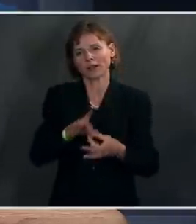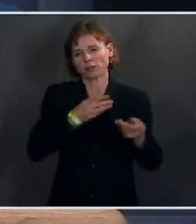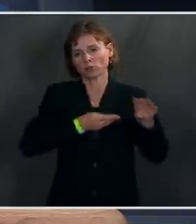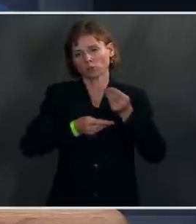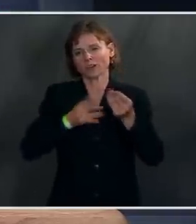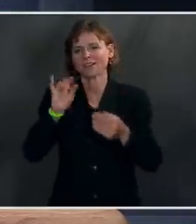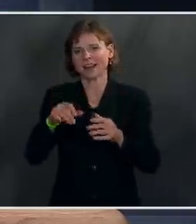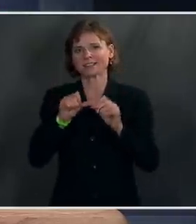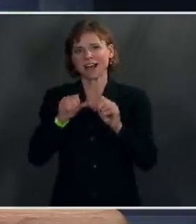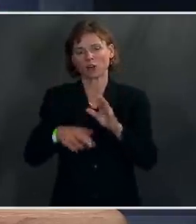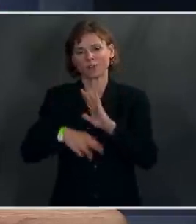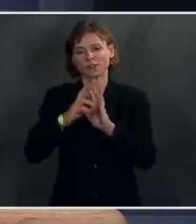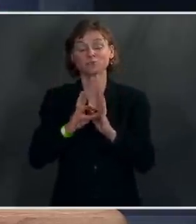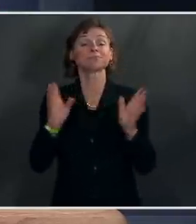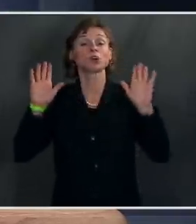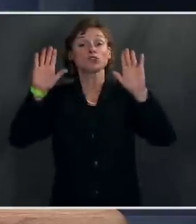Ms. Psaki: Great. Thanks, everyone. See you tomorrow.